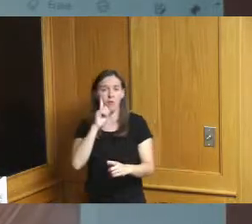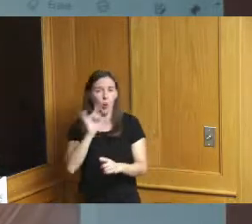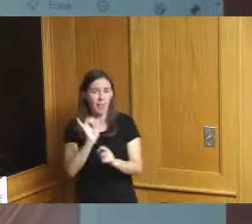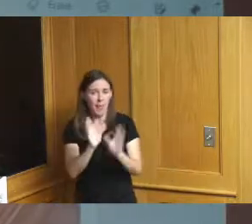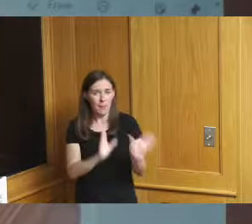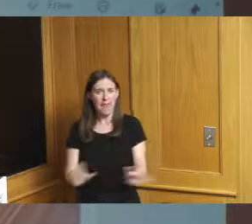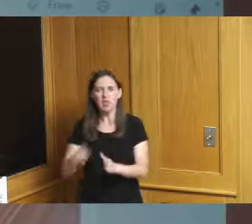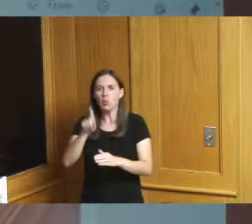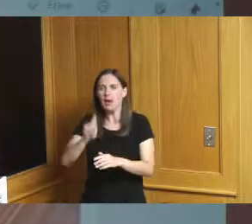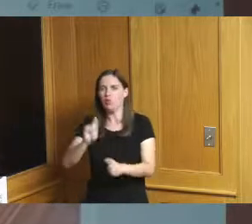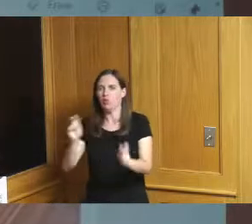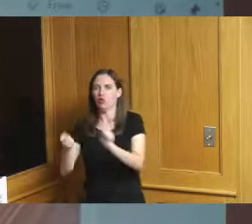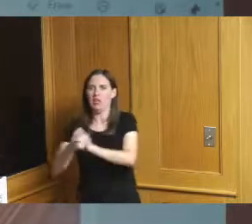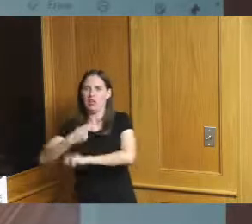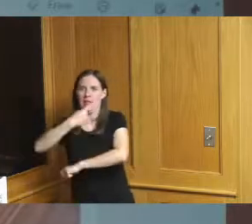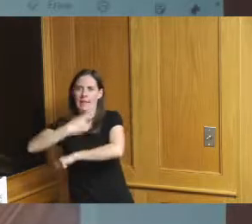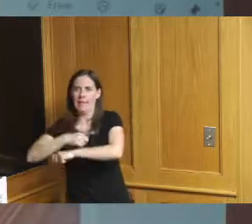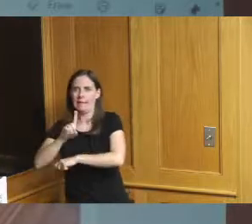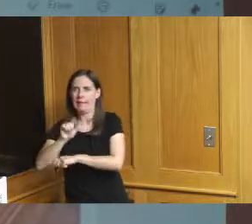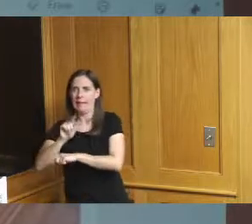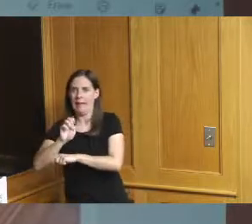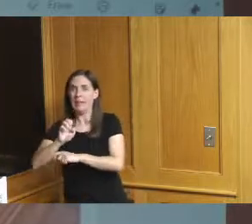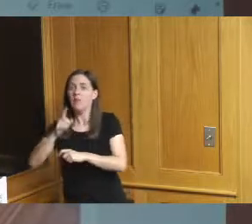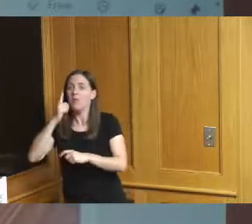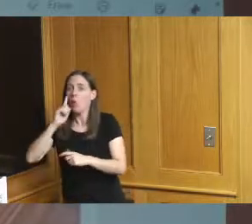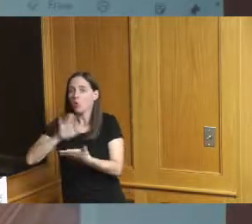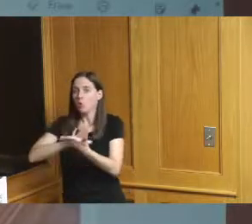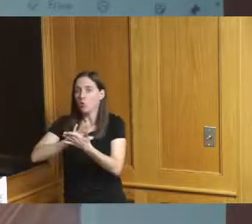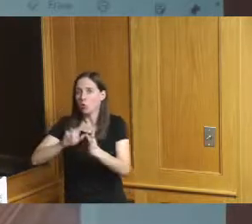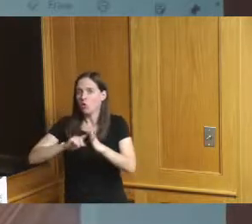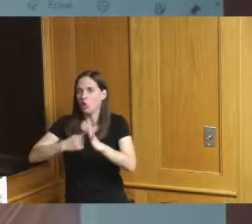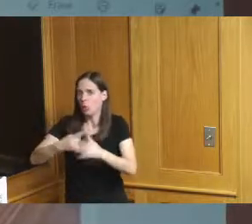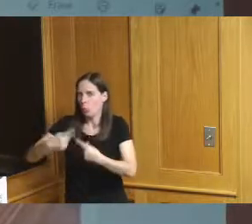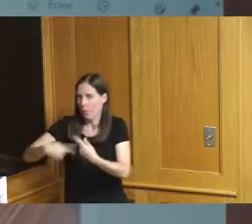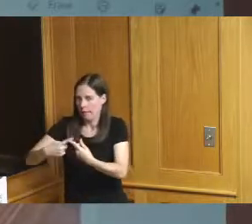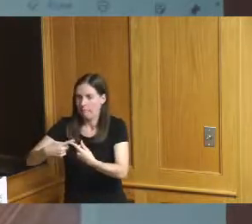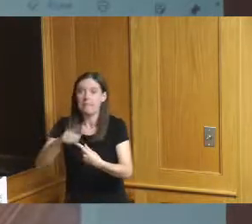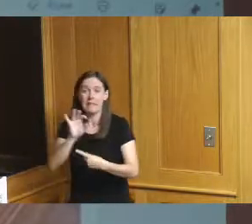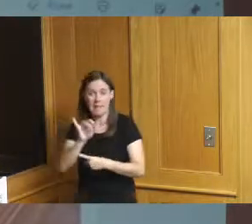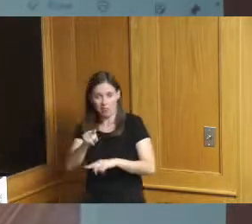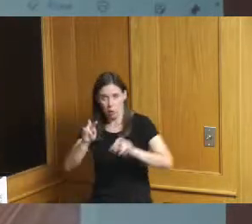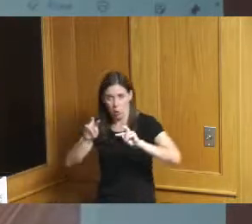date until when school starts because if you go and look at the service that we run this summer